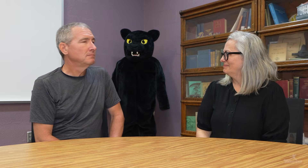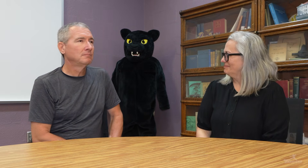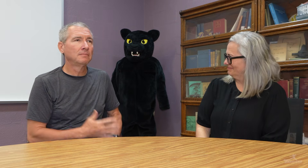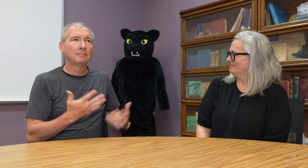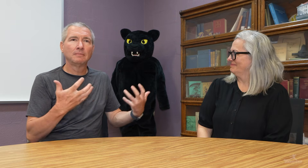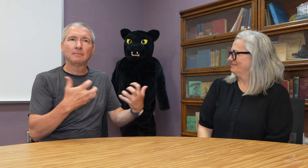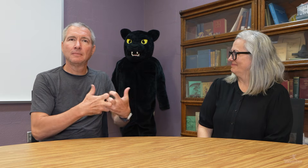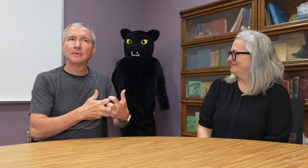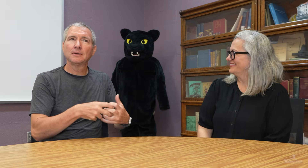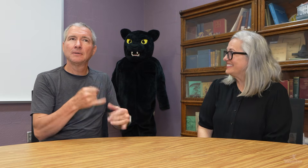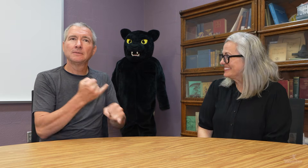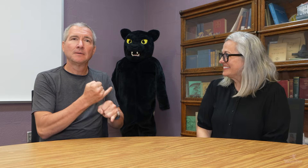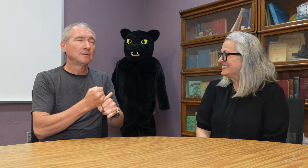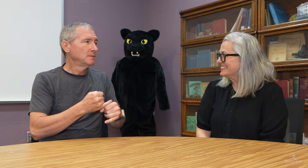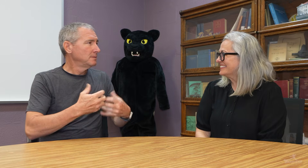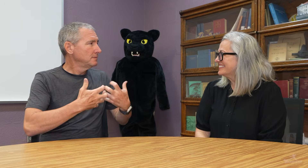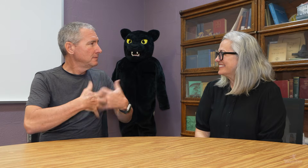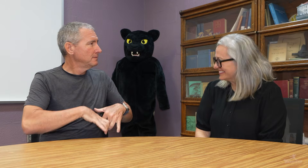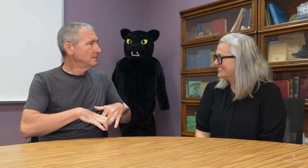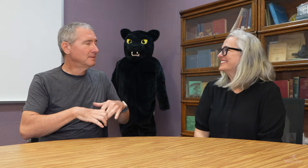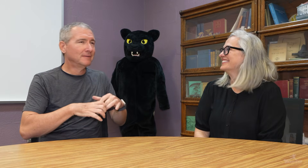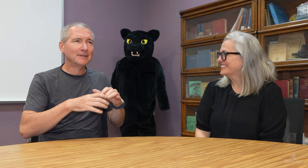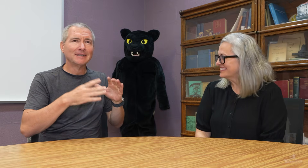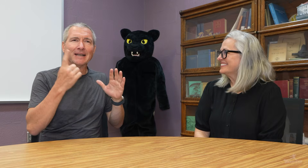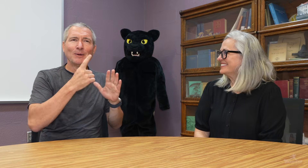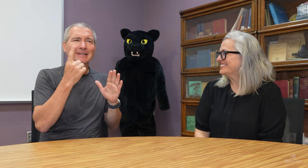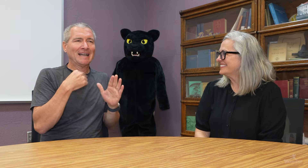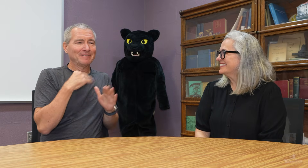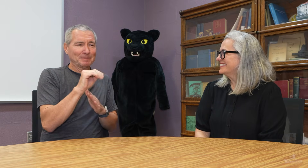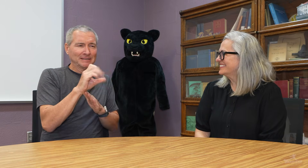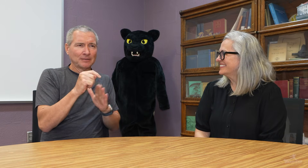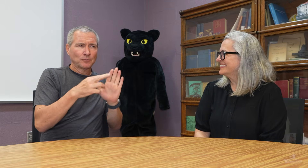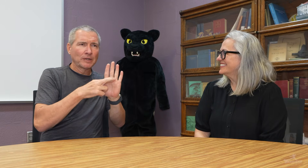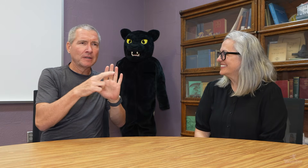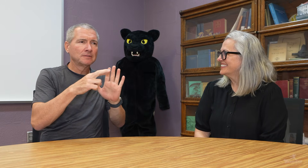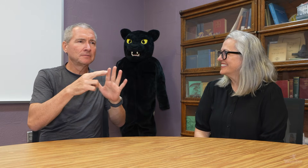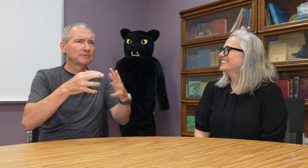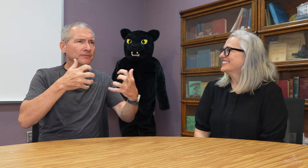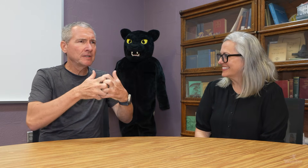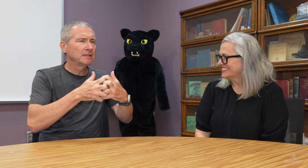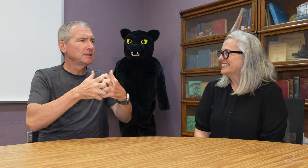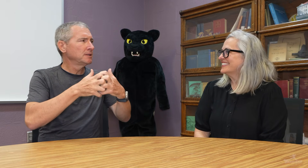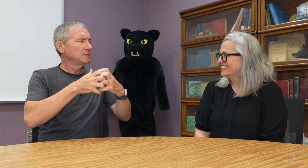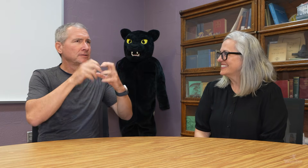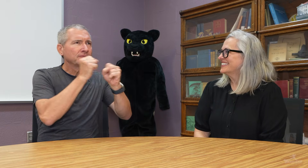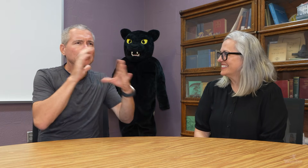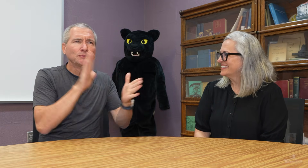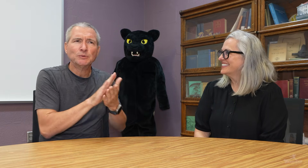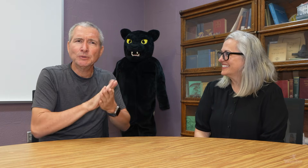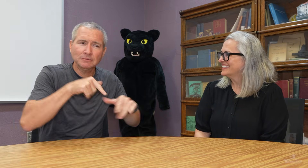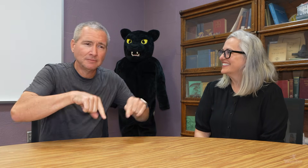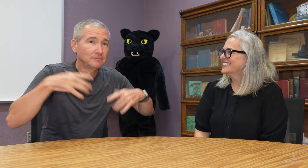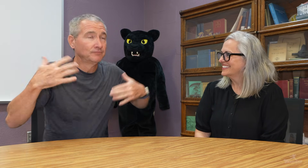That matches this school perfectly. A mascot always reflects the school and its vision.